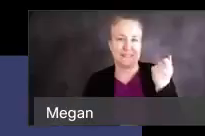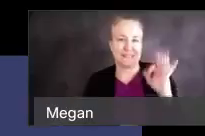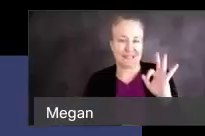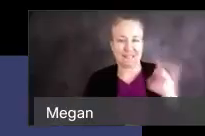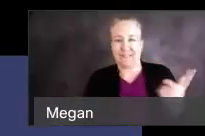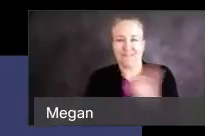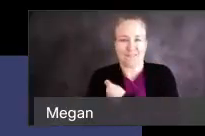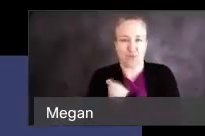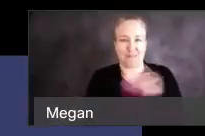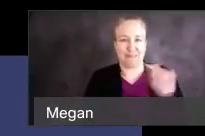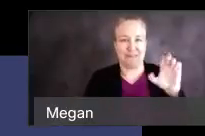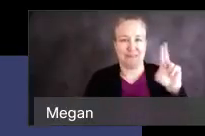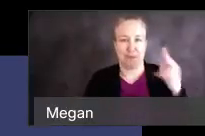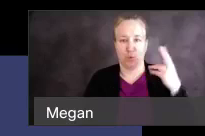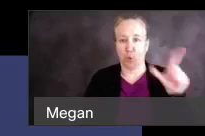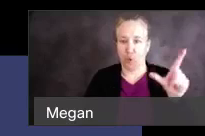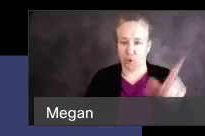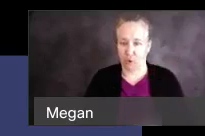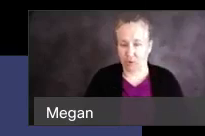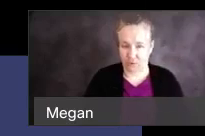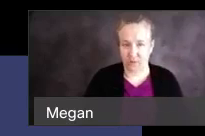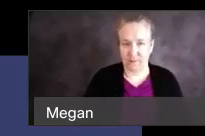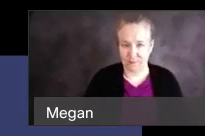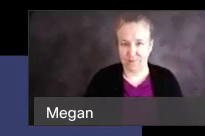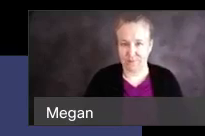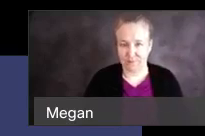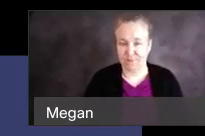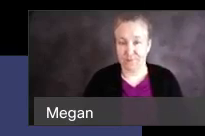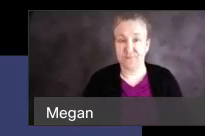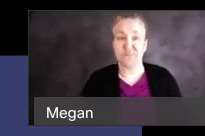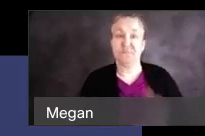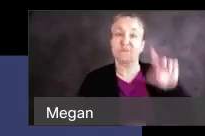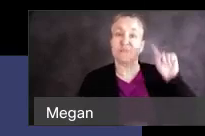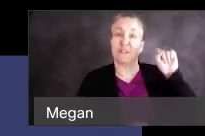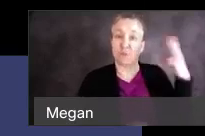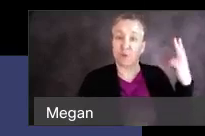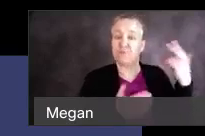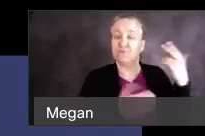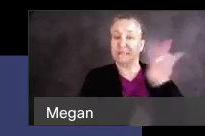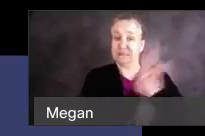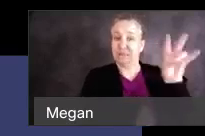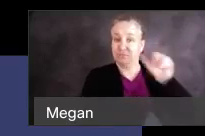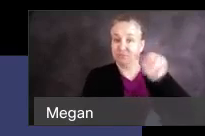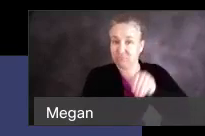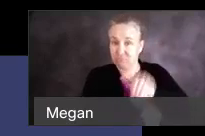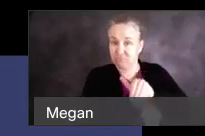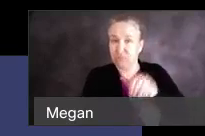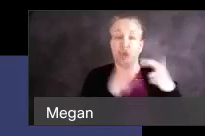town hall. The town hall will be at 7:00 PM and registration is available at